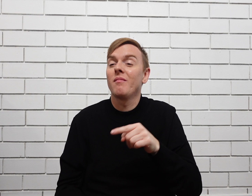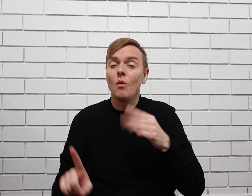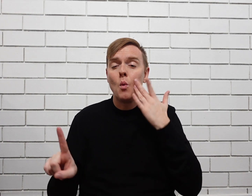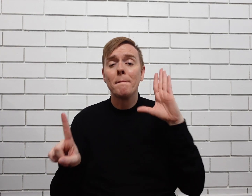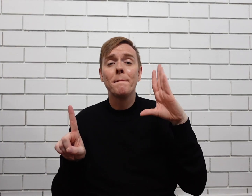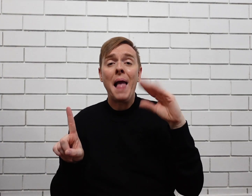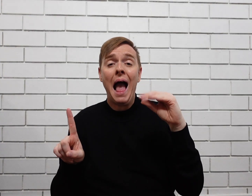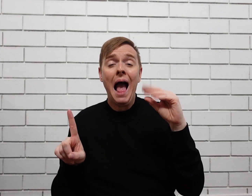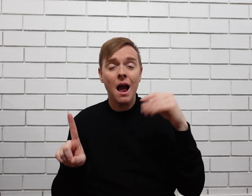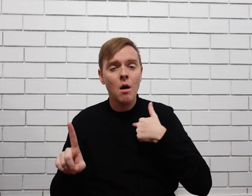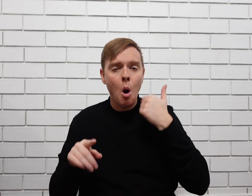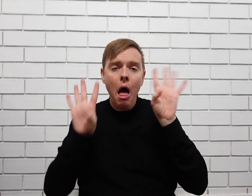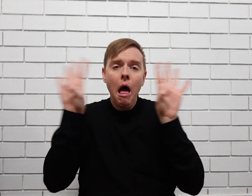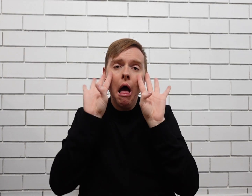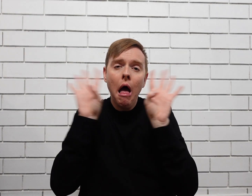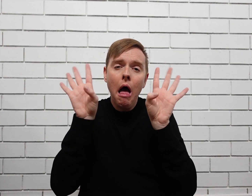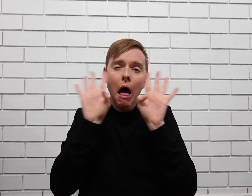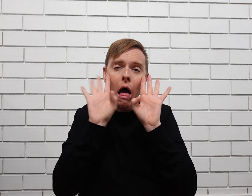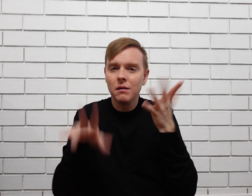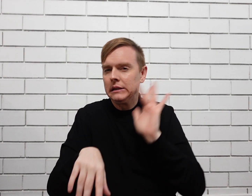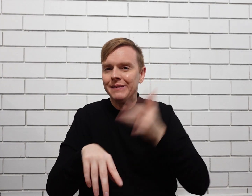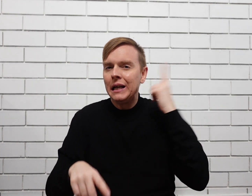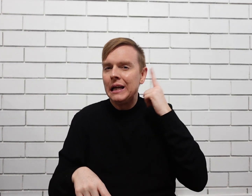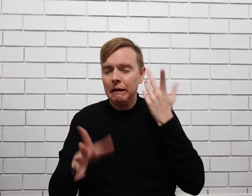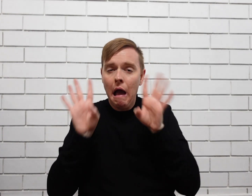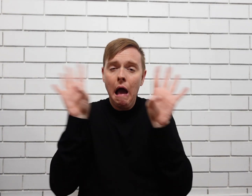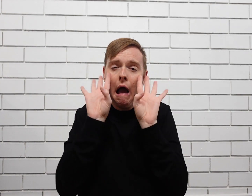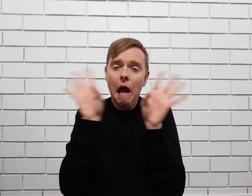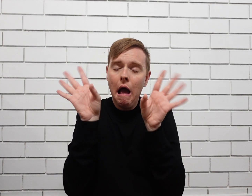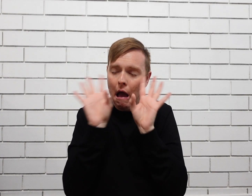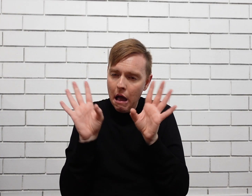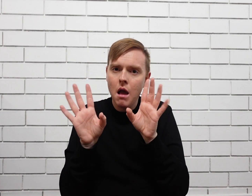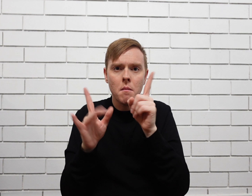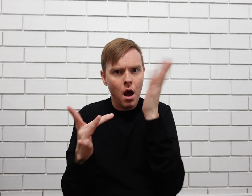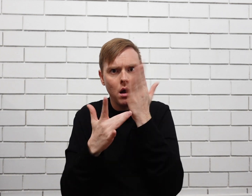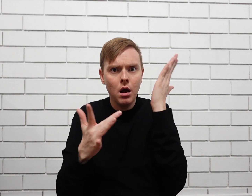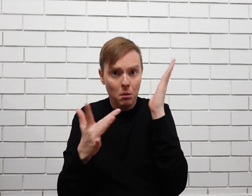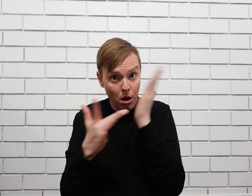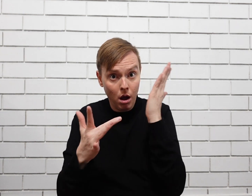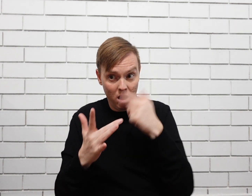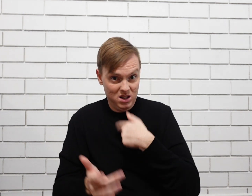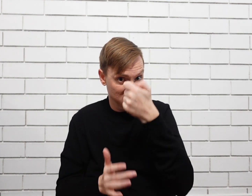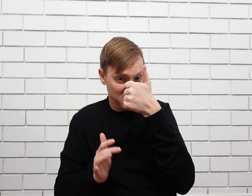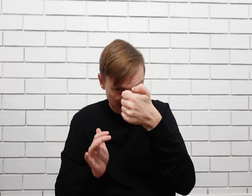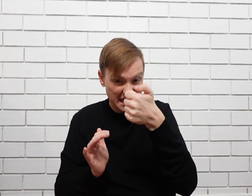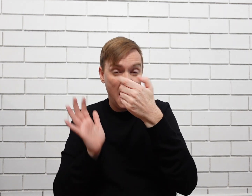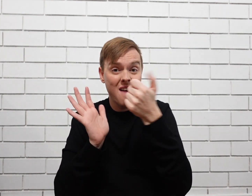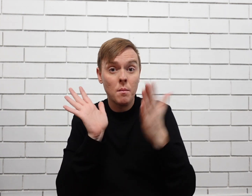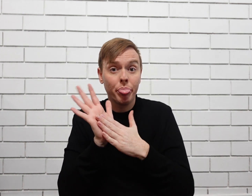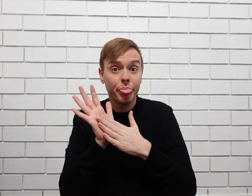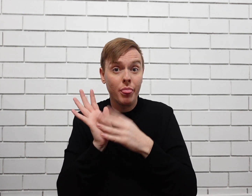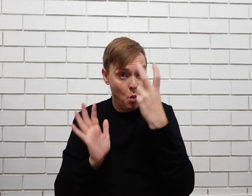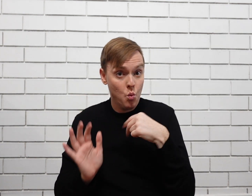always bark and I always cried because I had sensitive hearing but somehow at six and a half months old